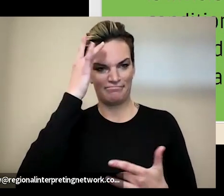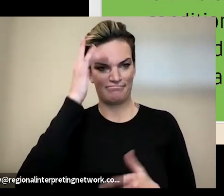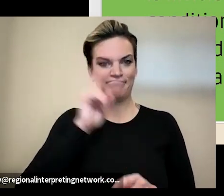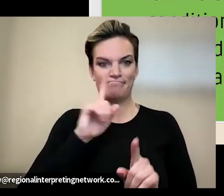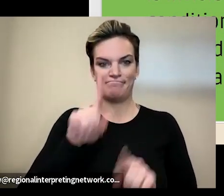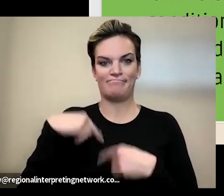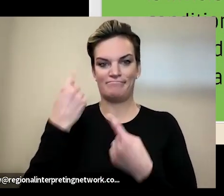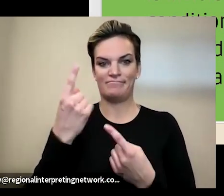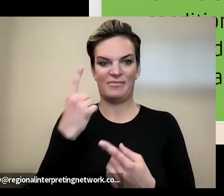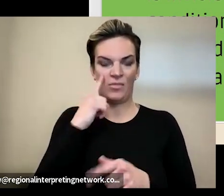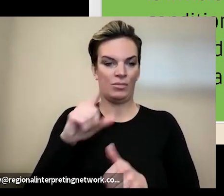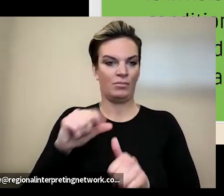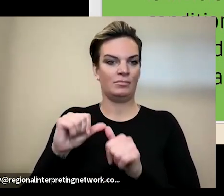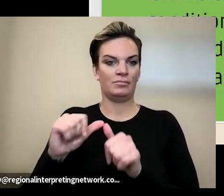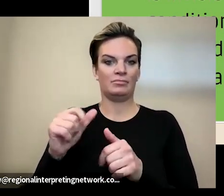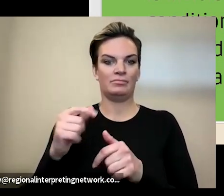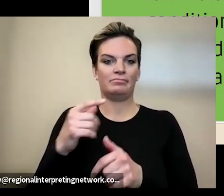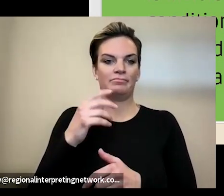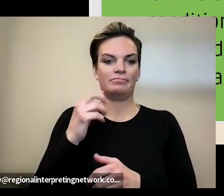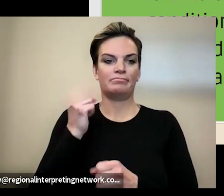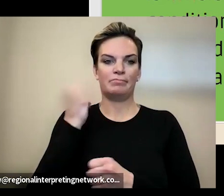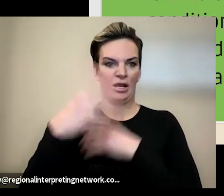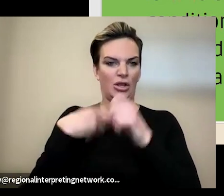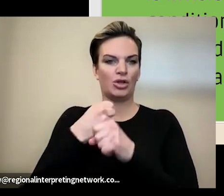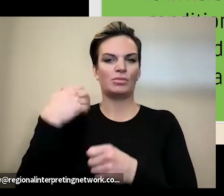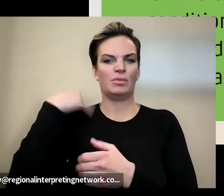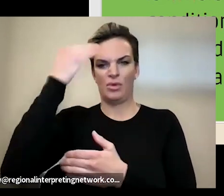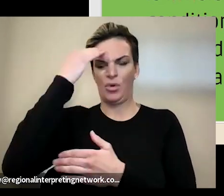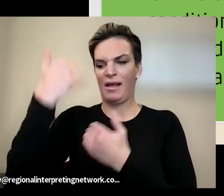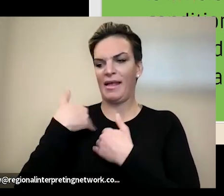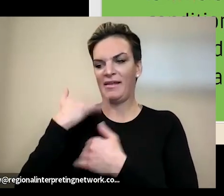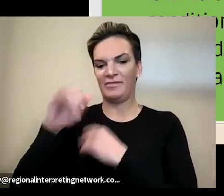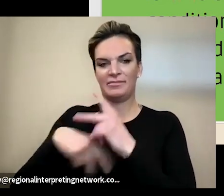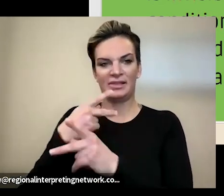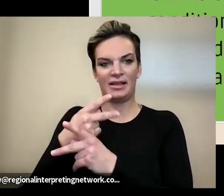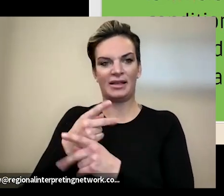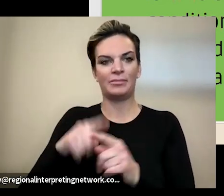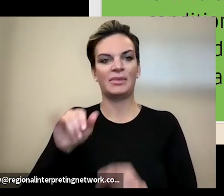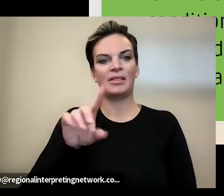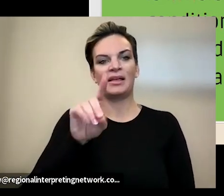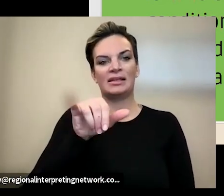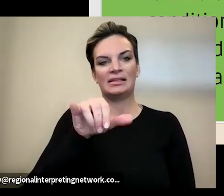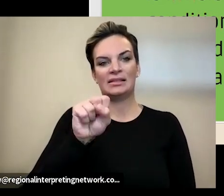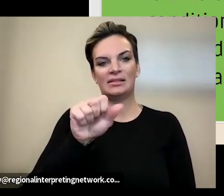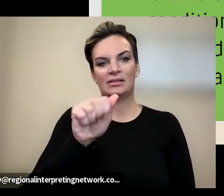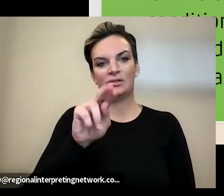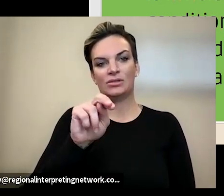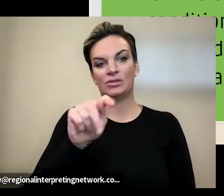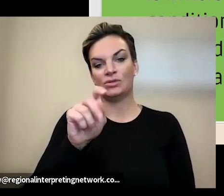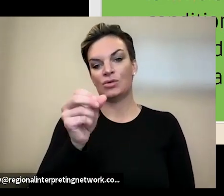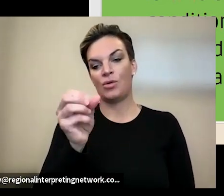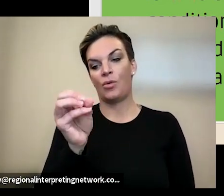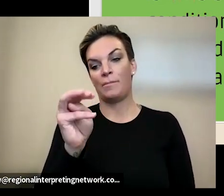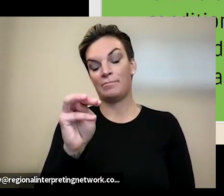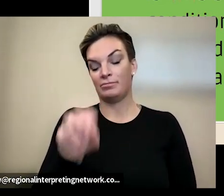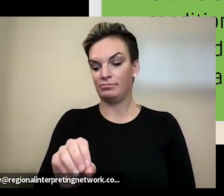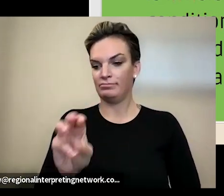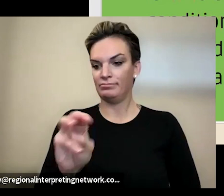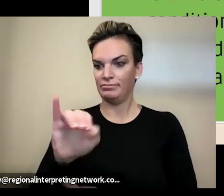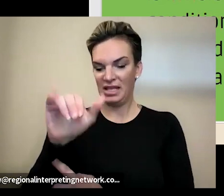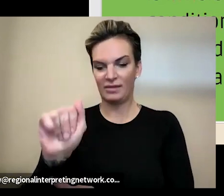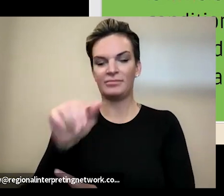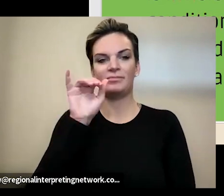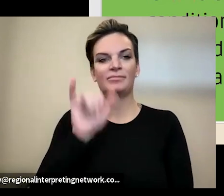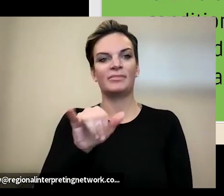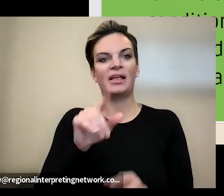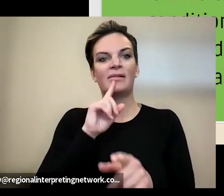a very long time however, awareness for POTS and dysautonomia grew a ton after and during